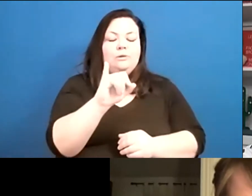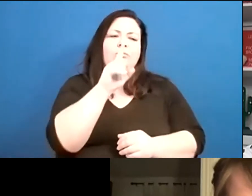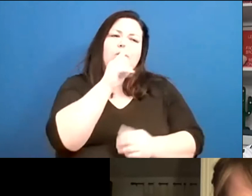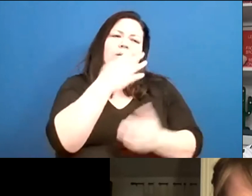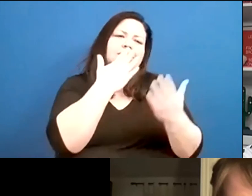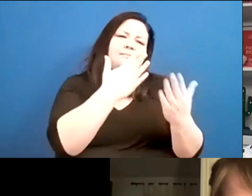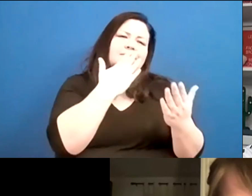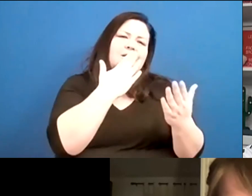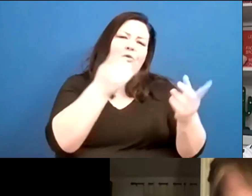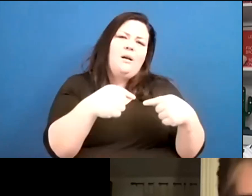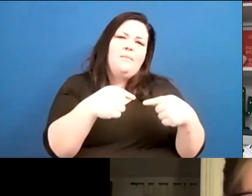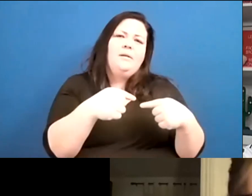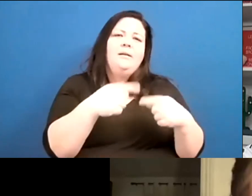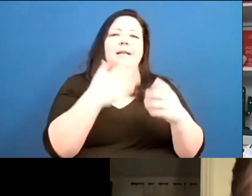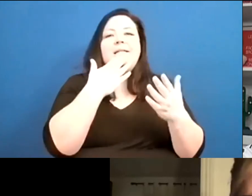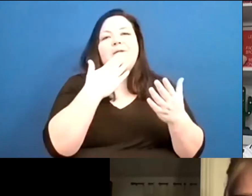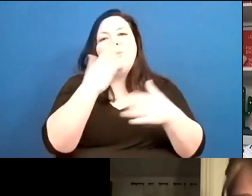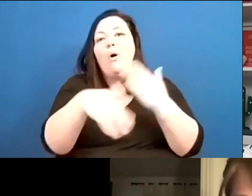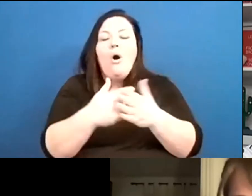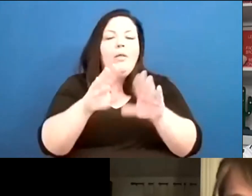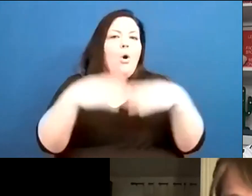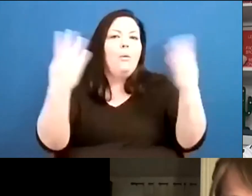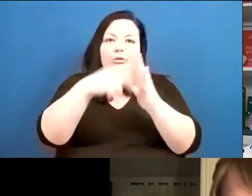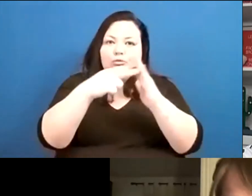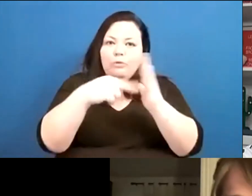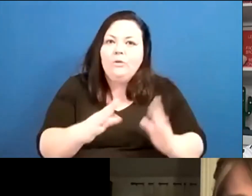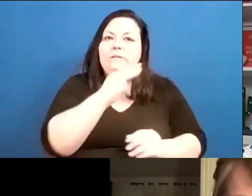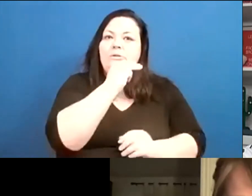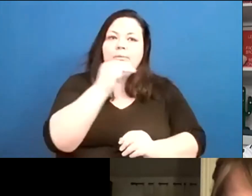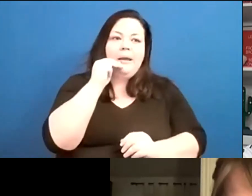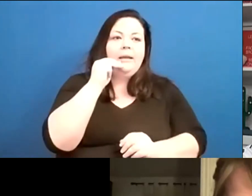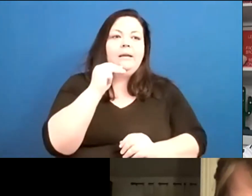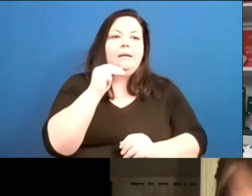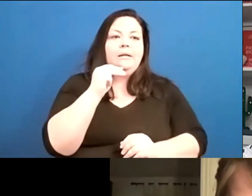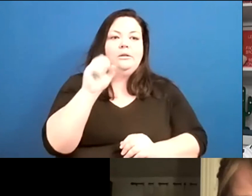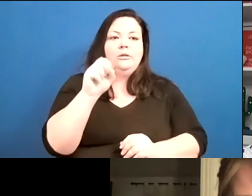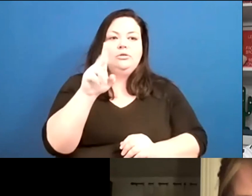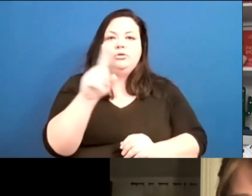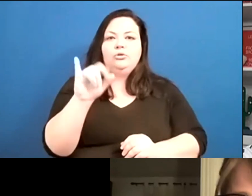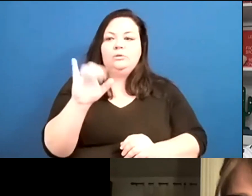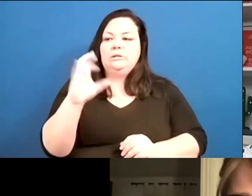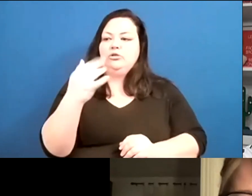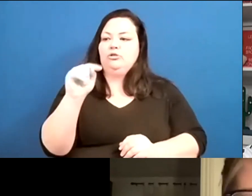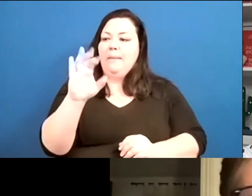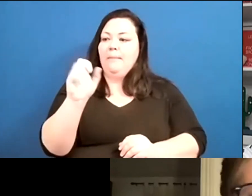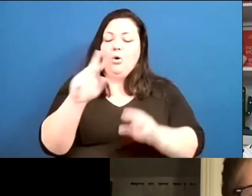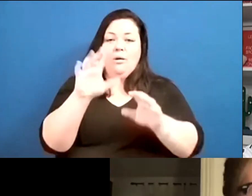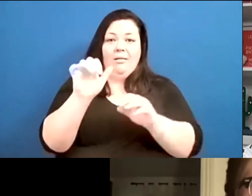and thank you to all of our opening readers and to Megan. I'm putting Suzi's chapbook link in the chat one more time so don't forget to click on